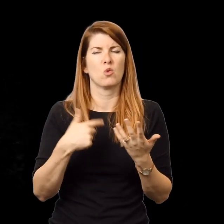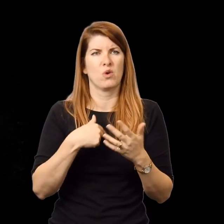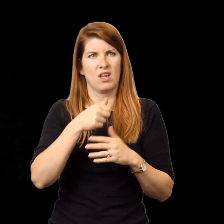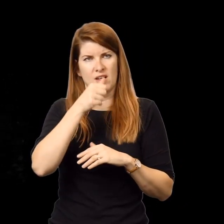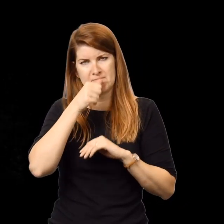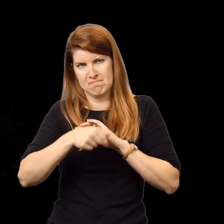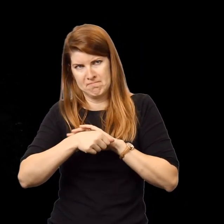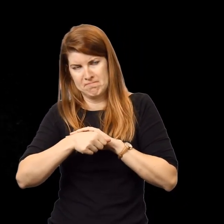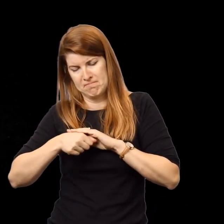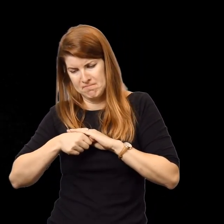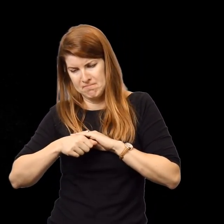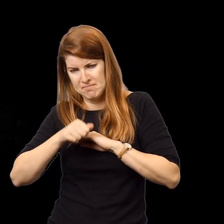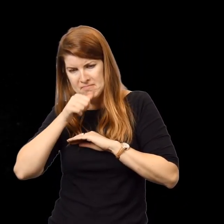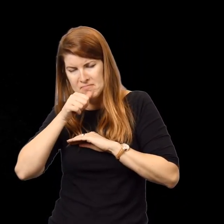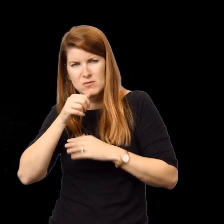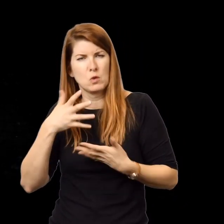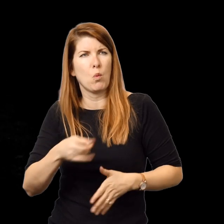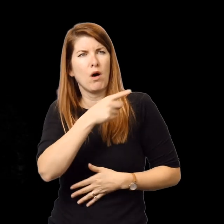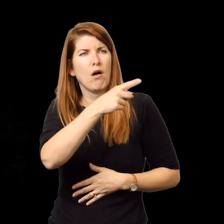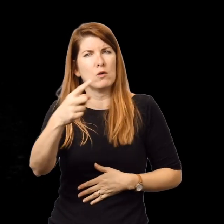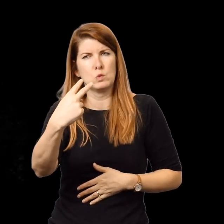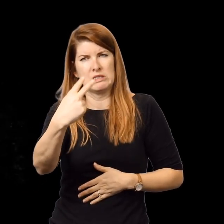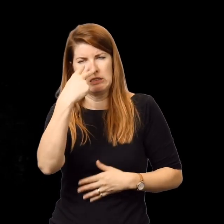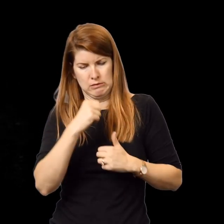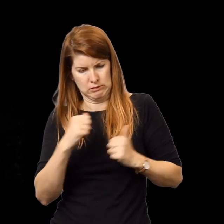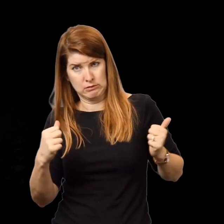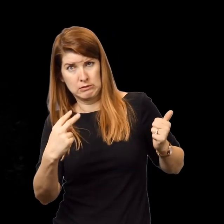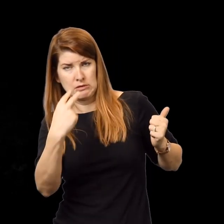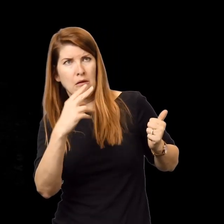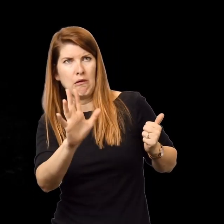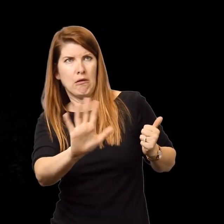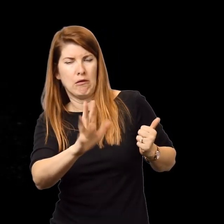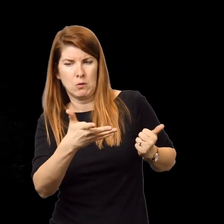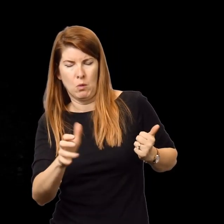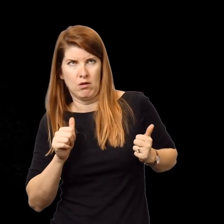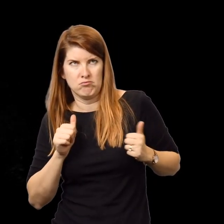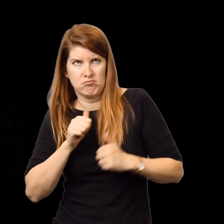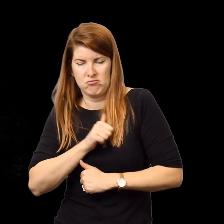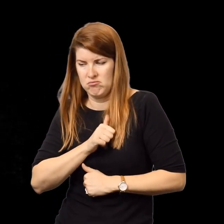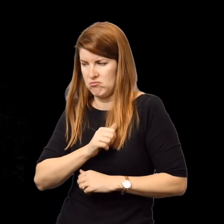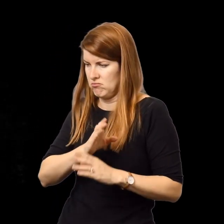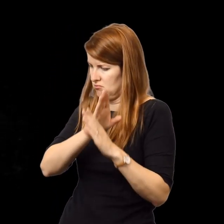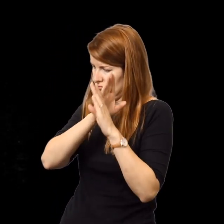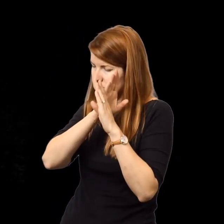We will keep it really secret, and we don't want anyone to see that darker part of ourself.